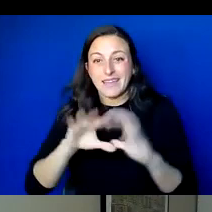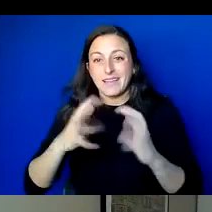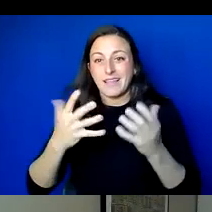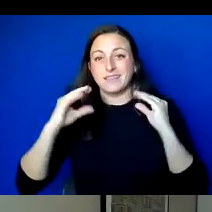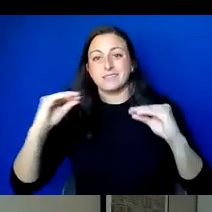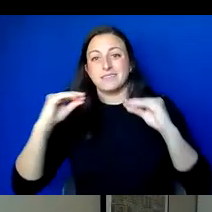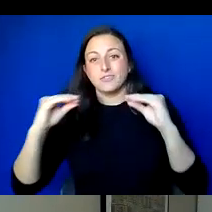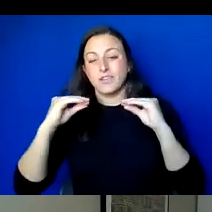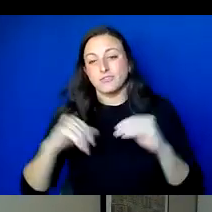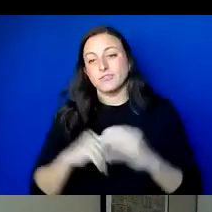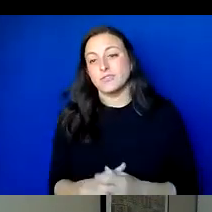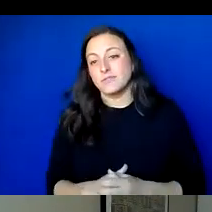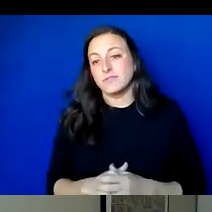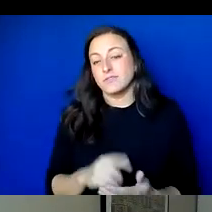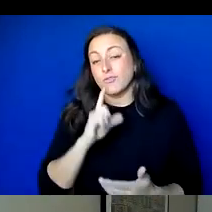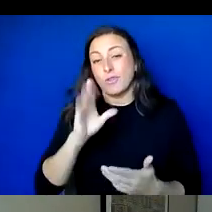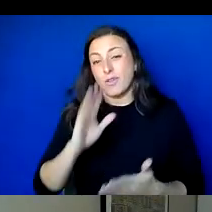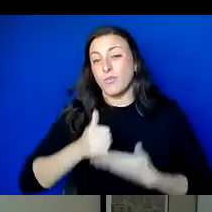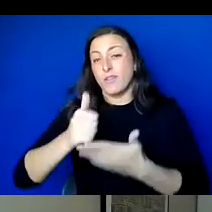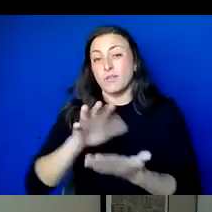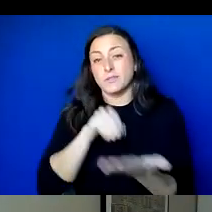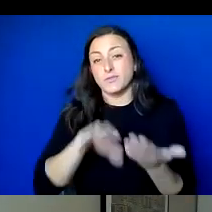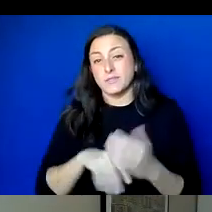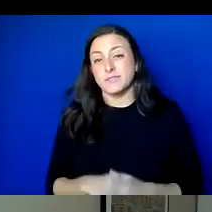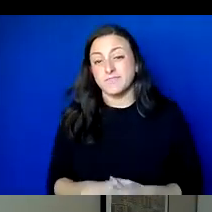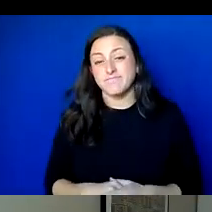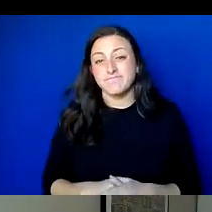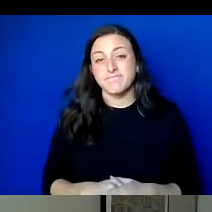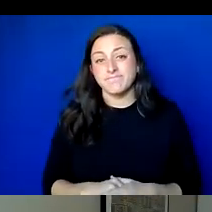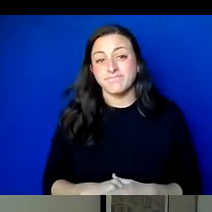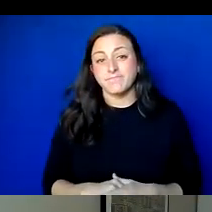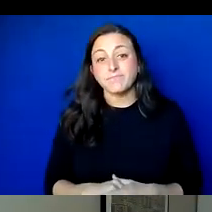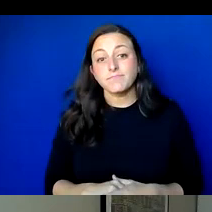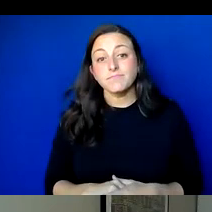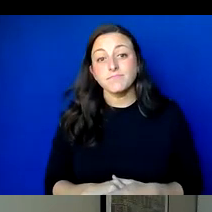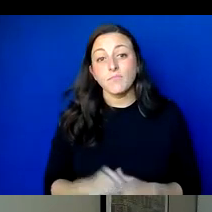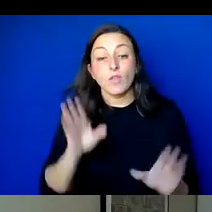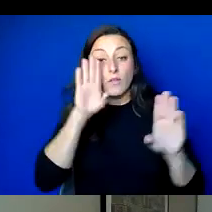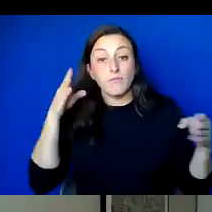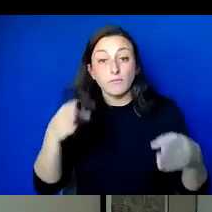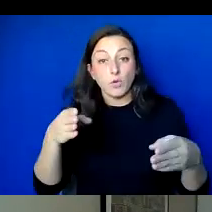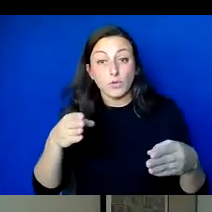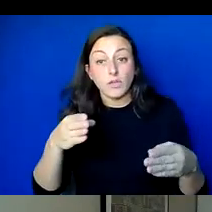so that just really helps our students. And then our focus is going to be on 70 and above to get